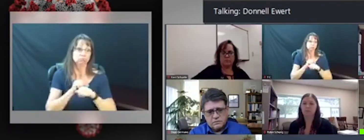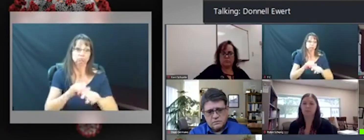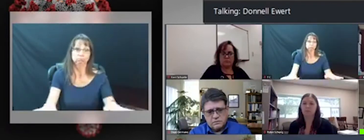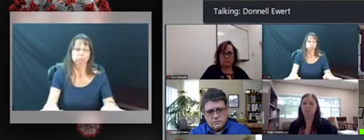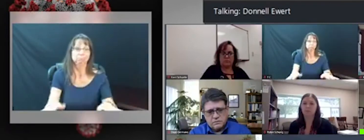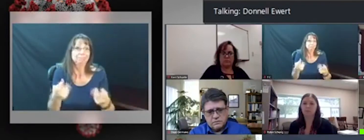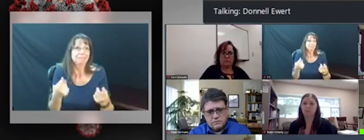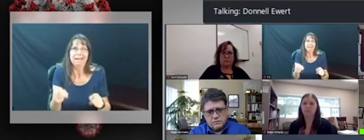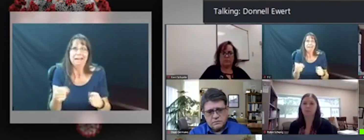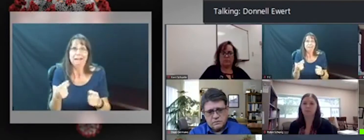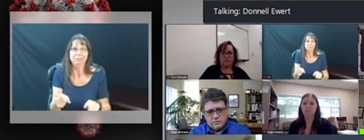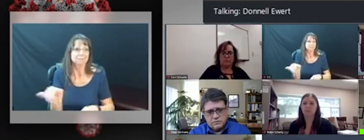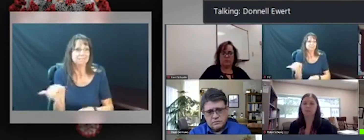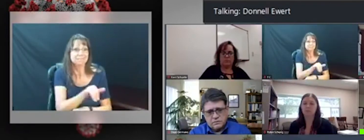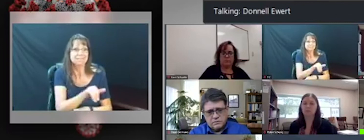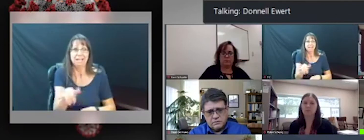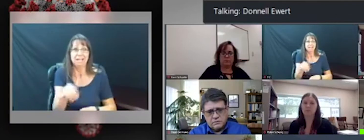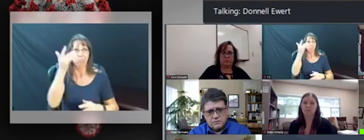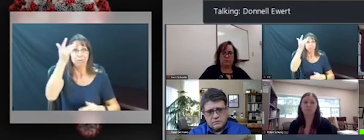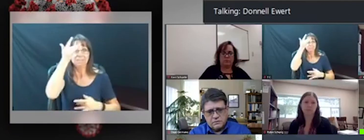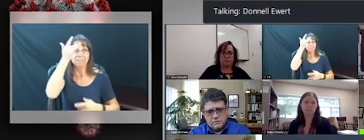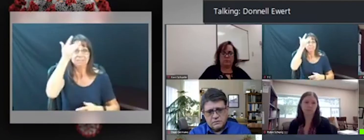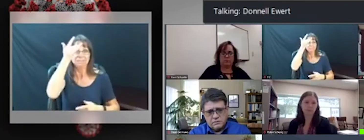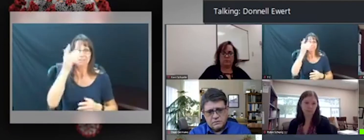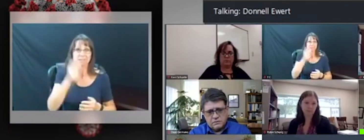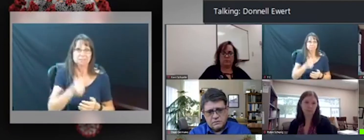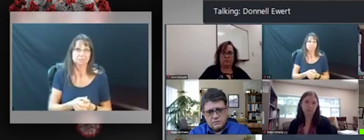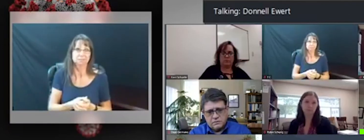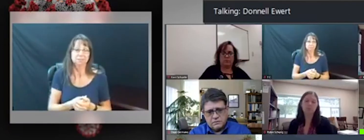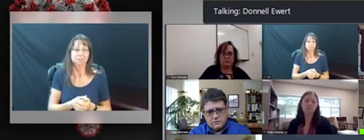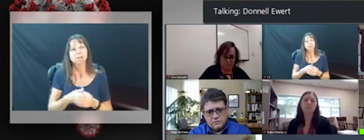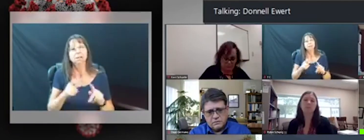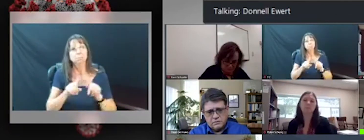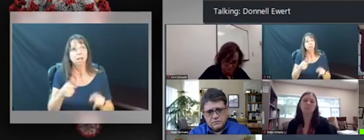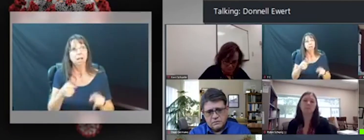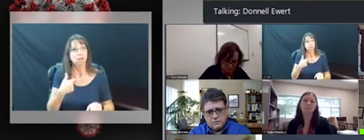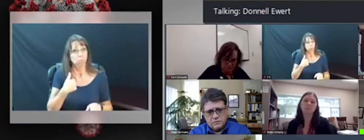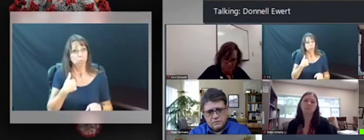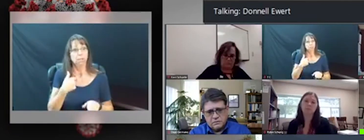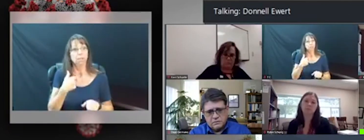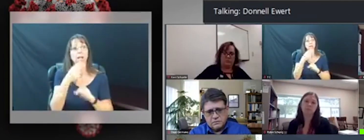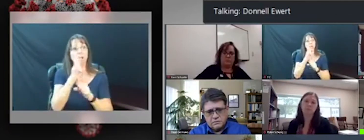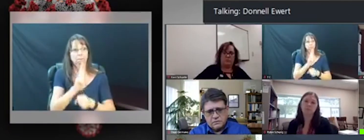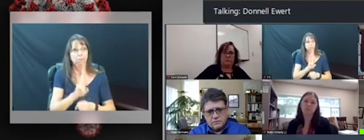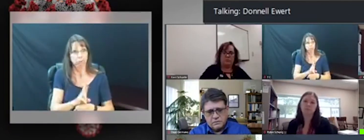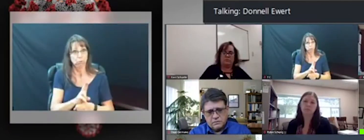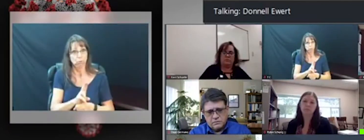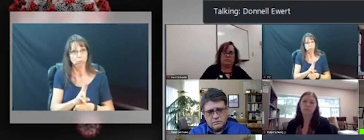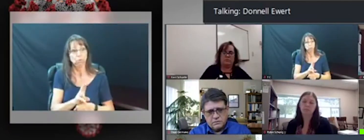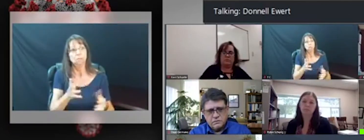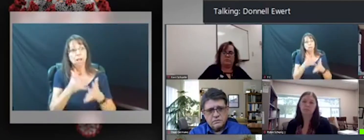diseases, but it does get under control. We've applied a lot of work to them and it's going to